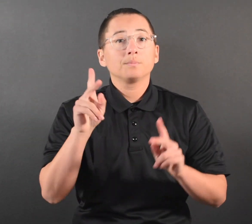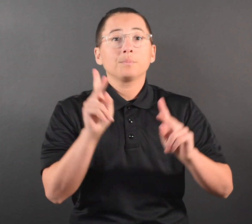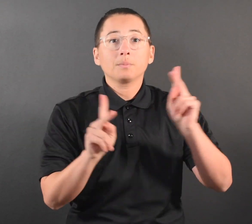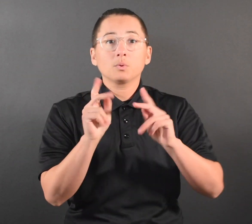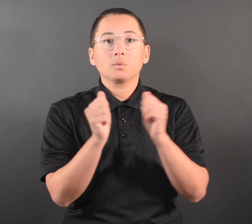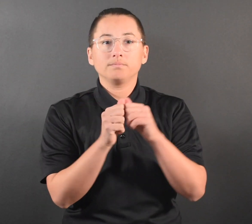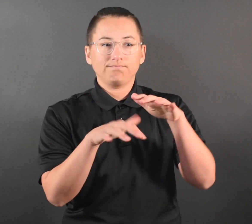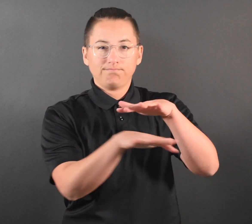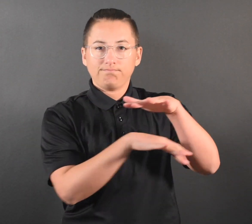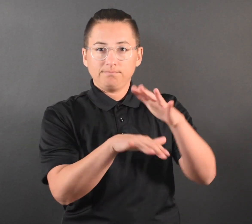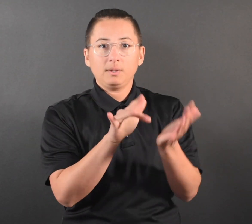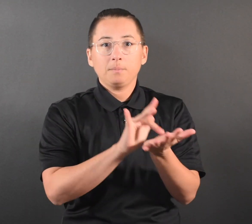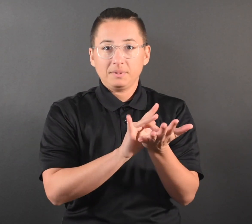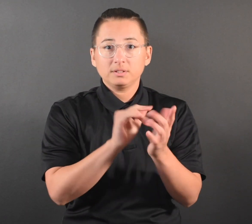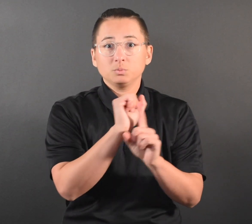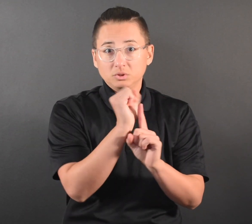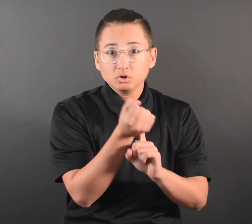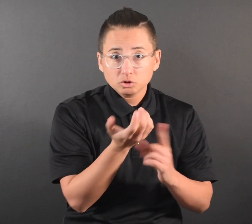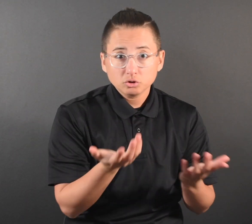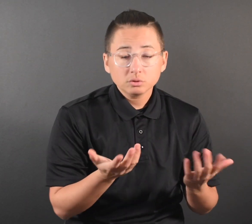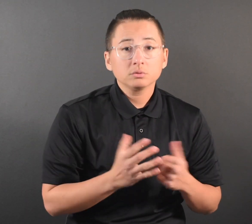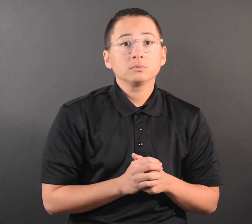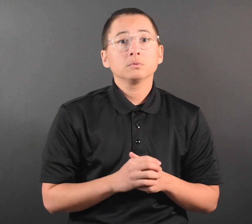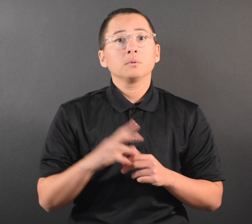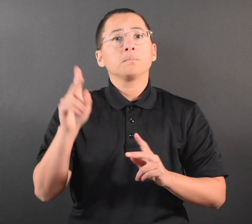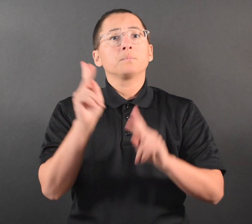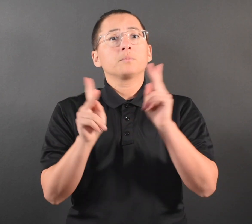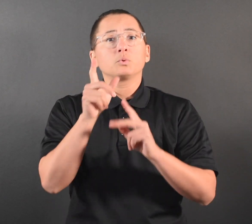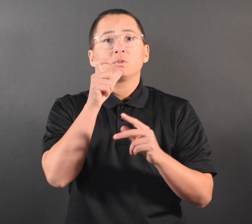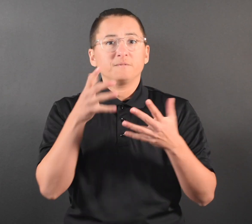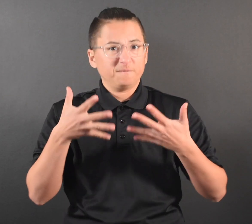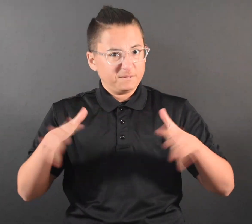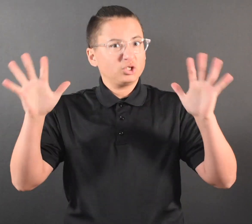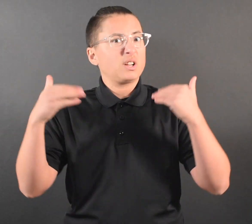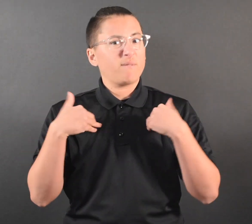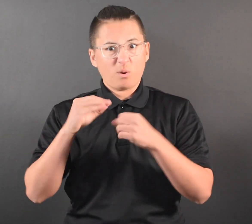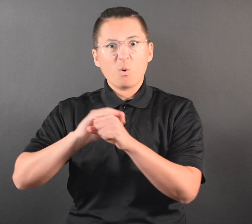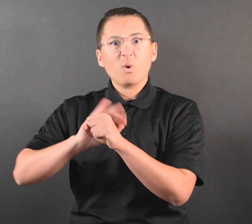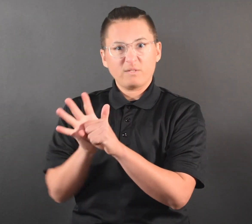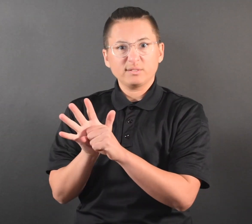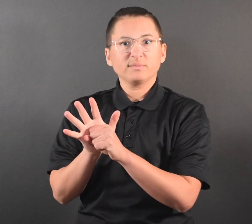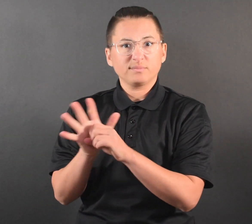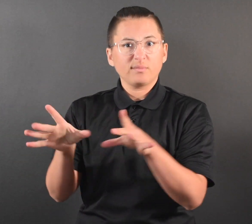This includes people with underlying medical conditions; people who have had COVID-19,